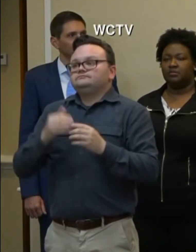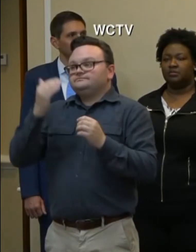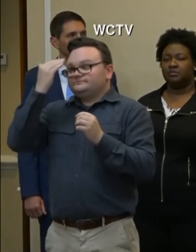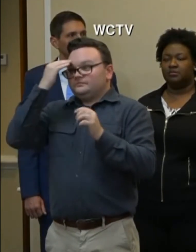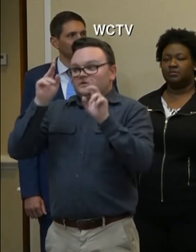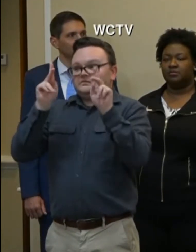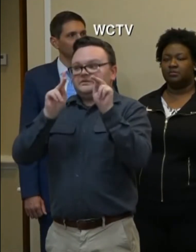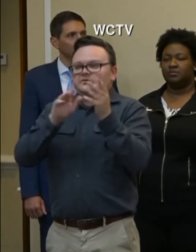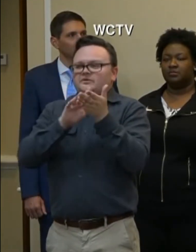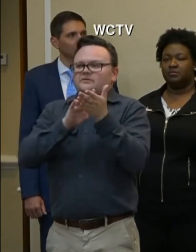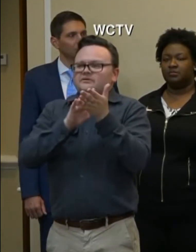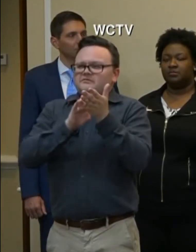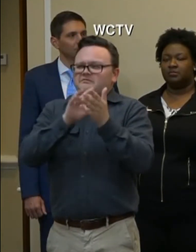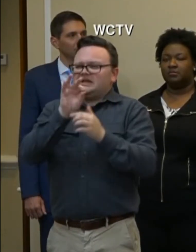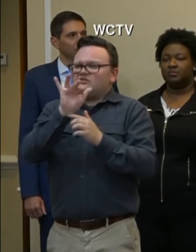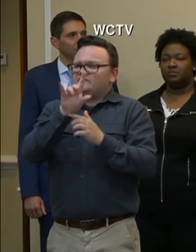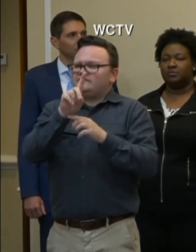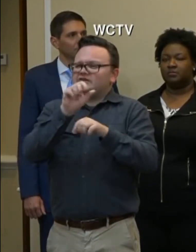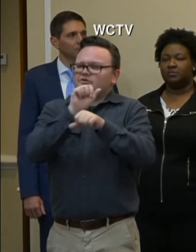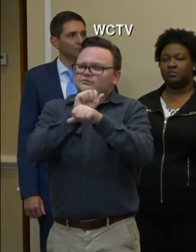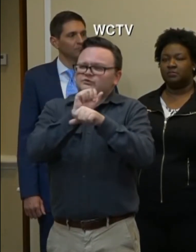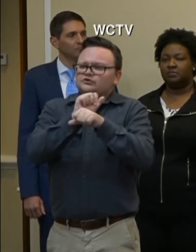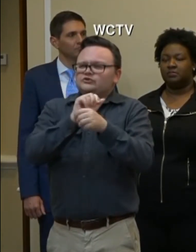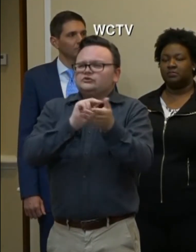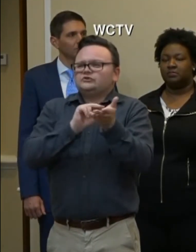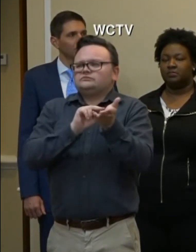because HIPPA and all this it's they're just not used to kind of doing that but